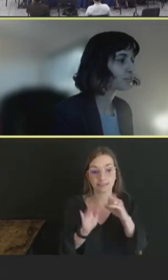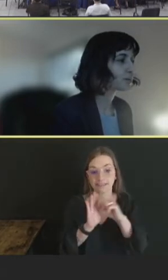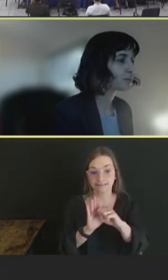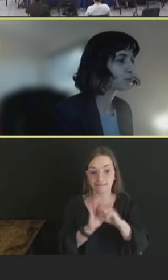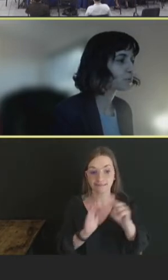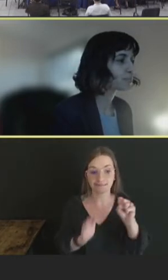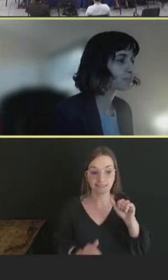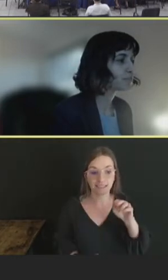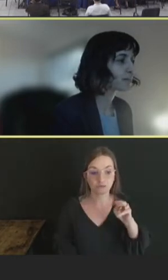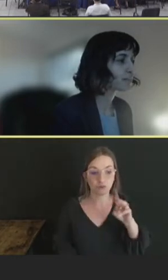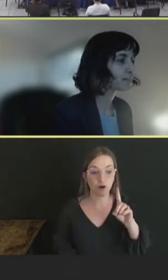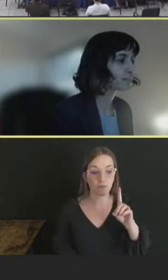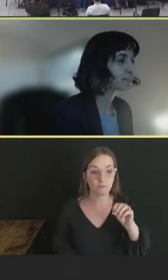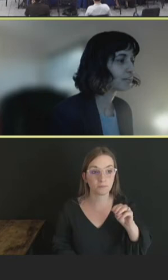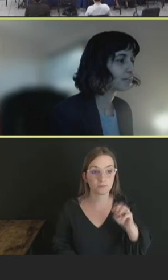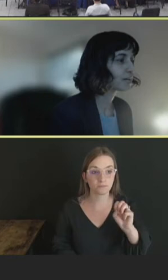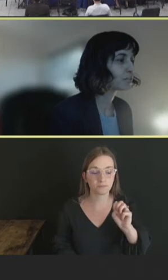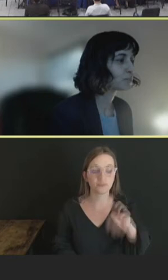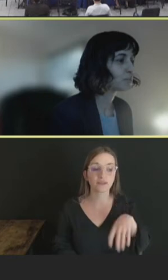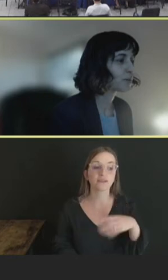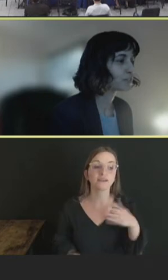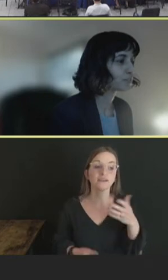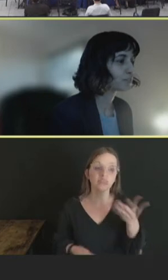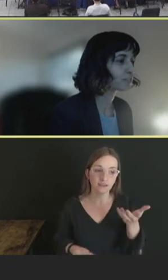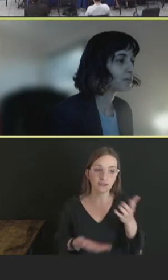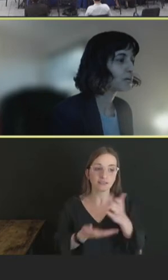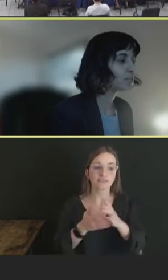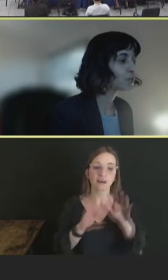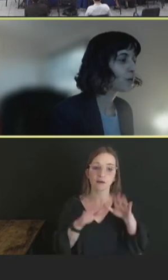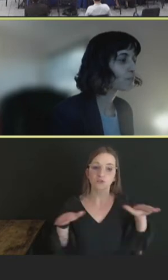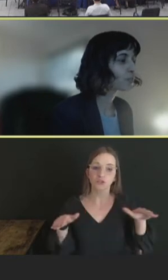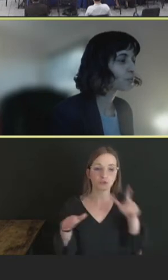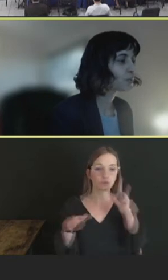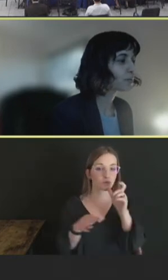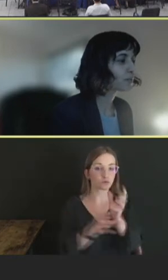children who received vaccines containing aluminum adjuvants don't have aluminum in